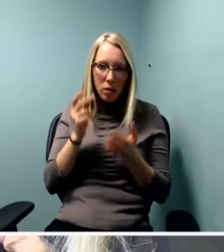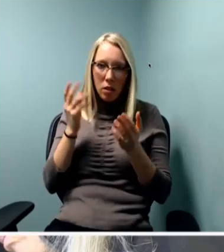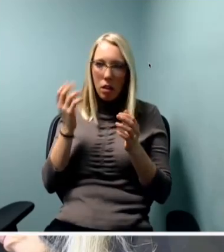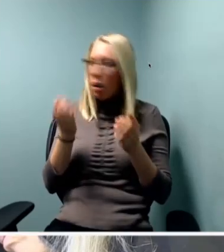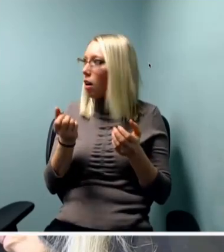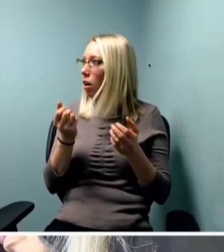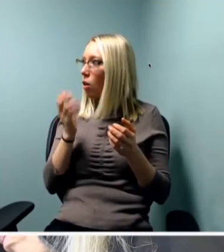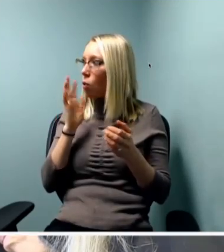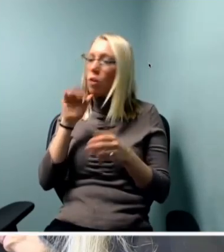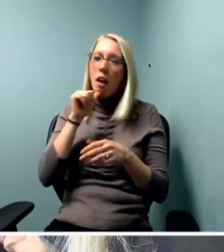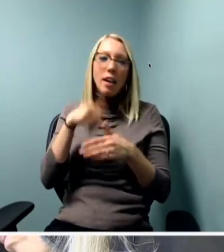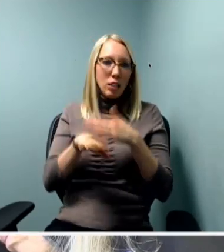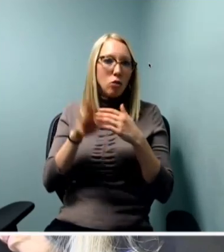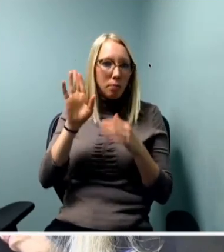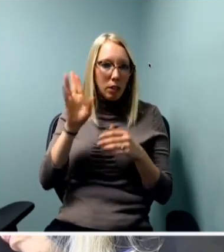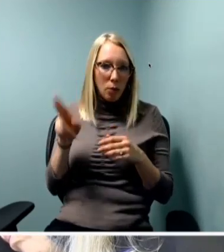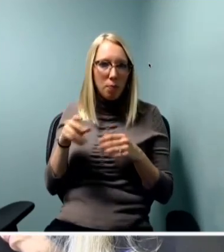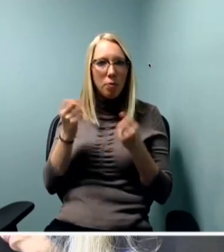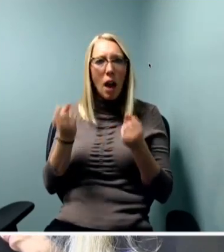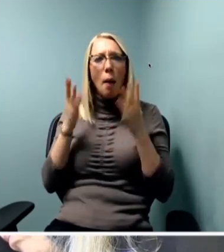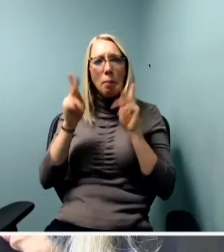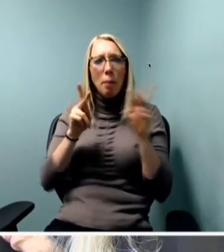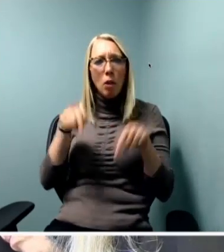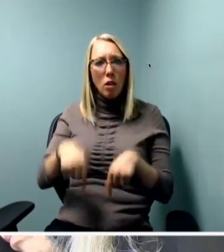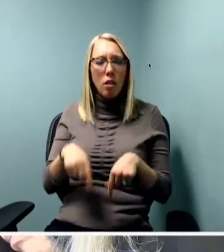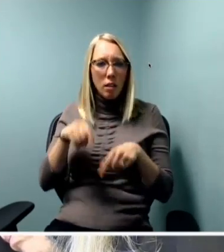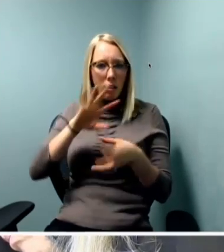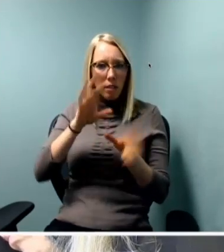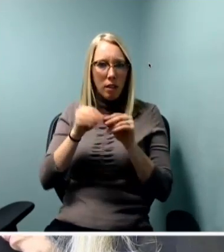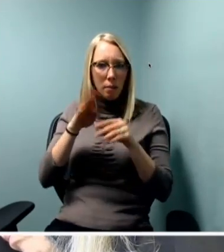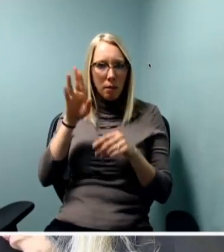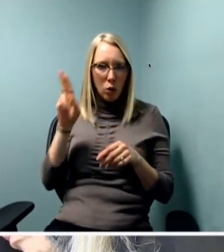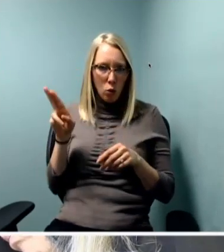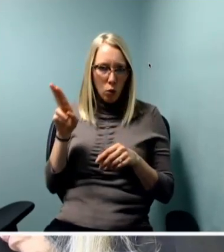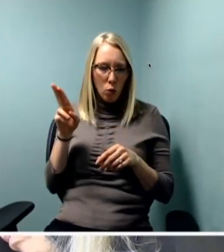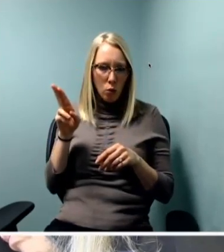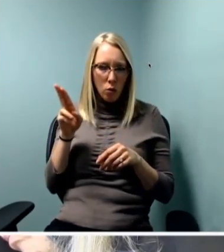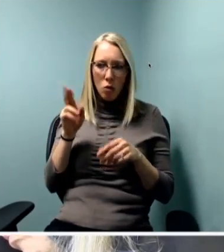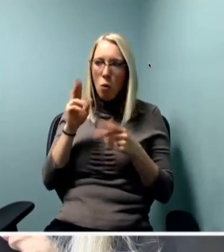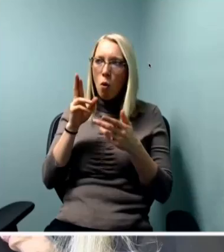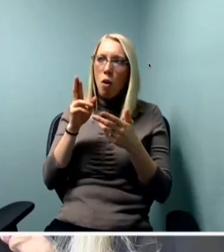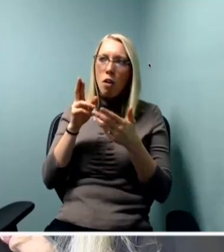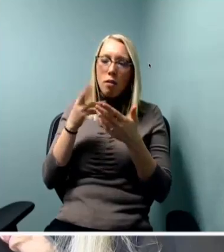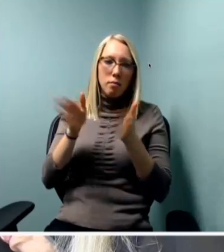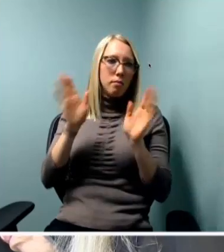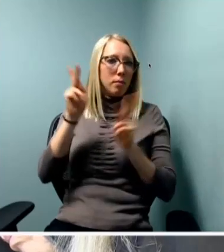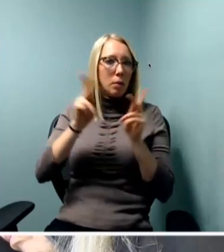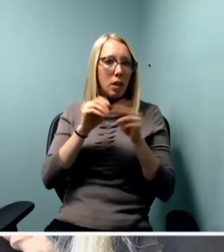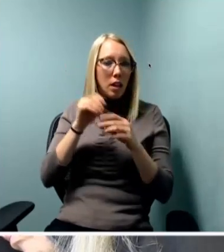What's the population of greater academia of children with disabilities in higher education?